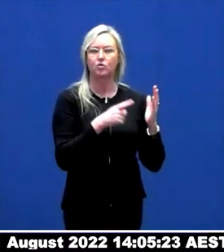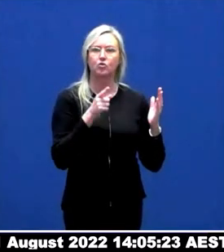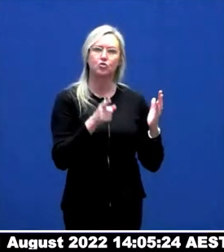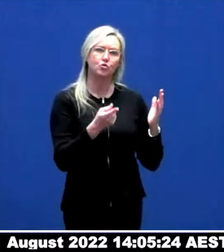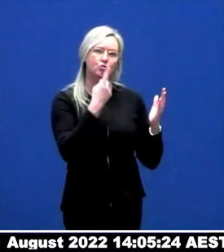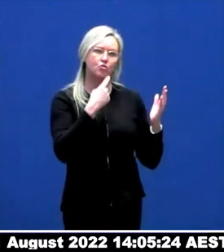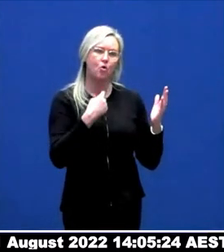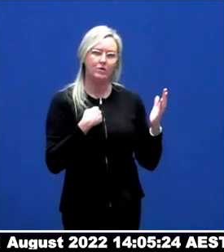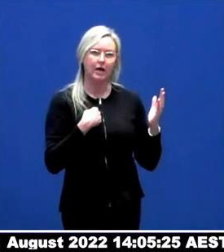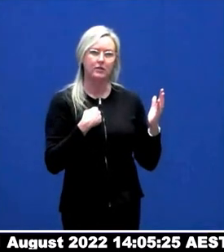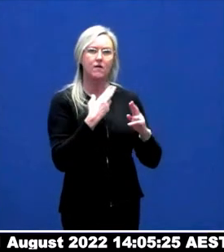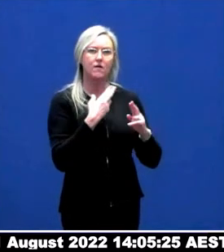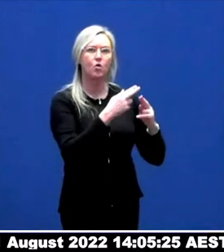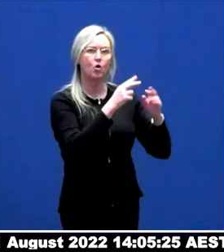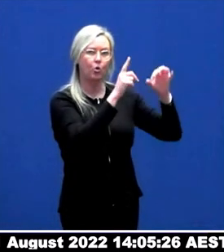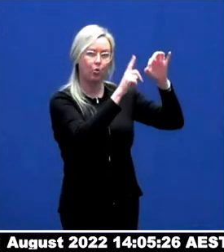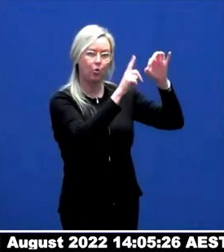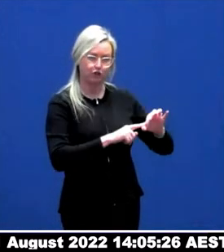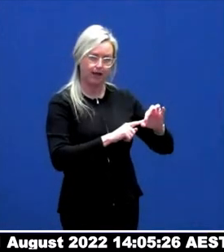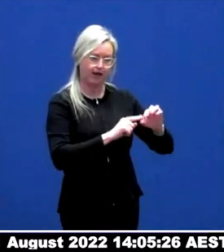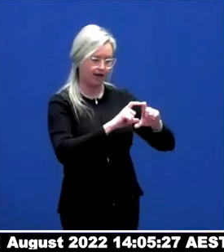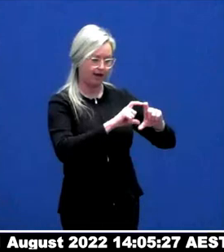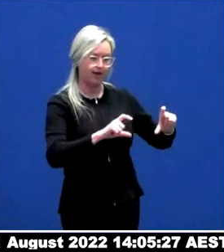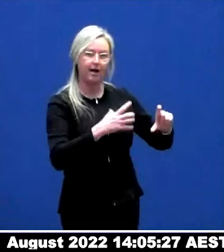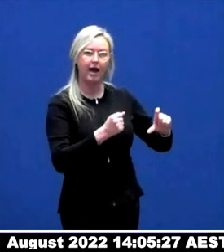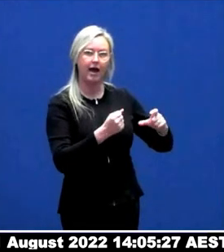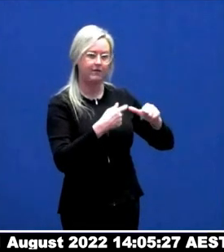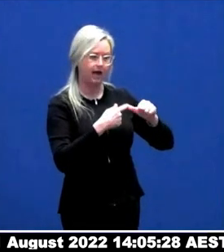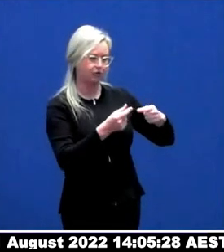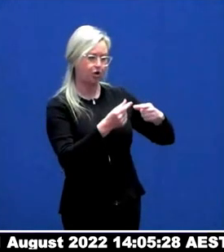in the short form questionnaire for participants aged 15 and over? That's correct.